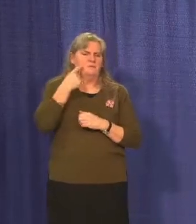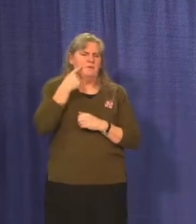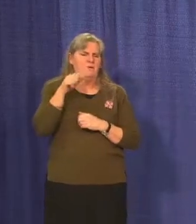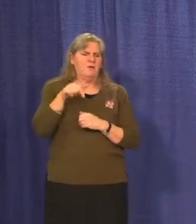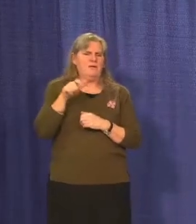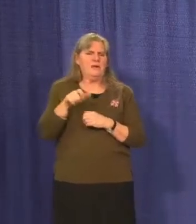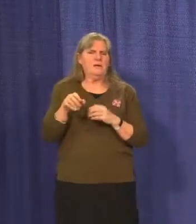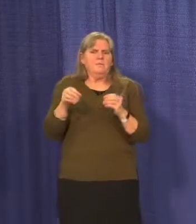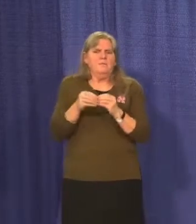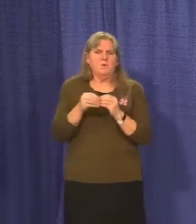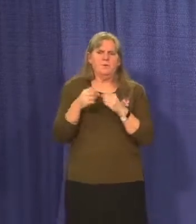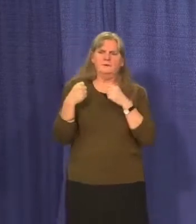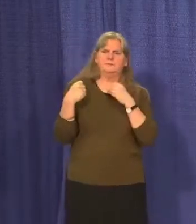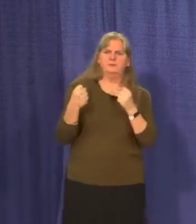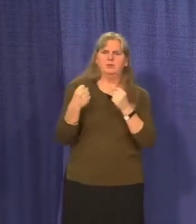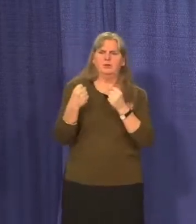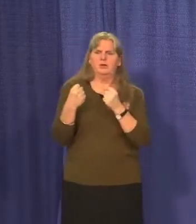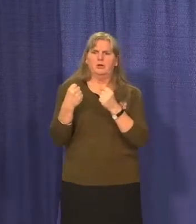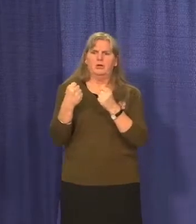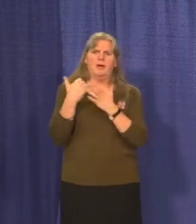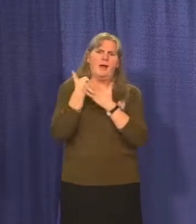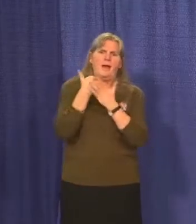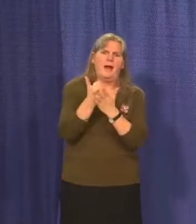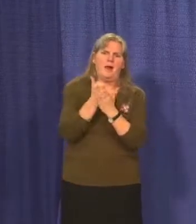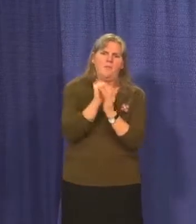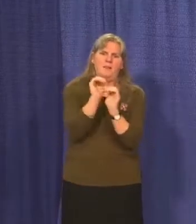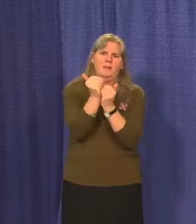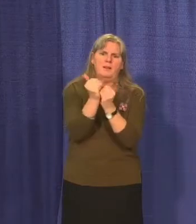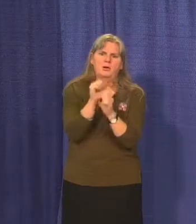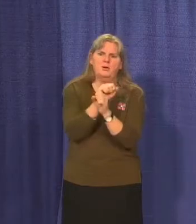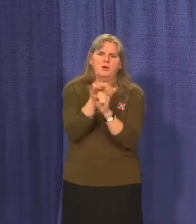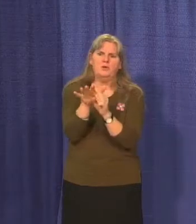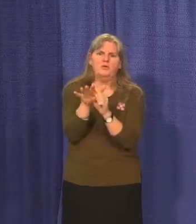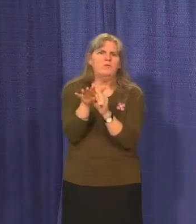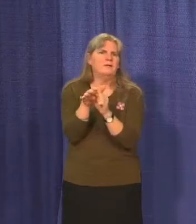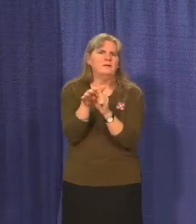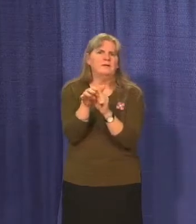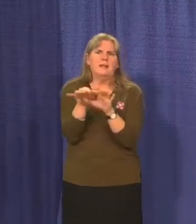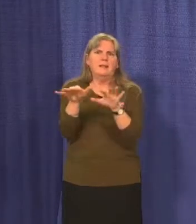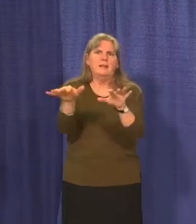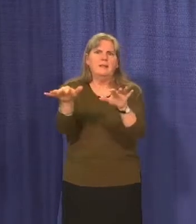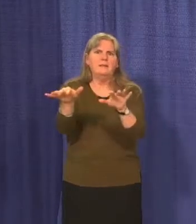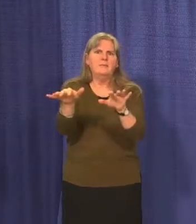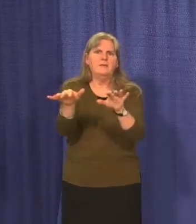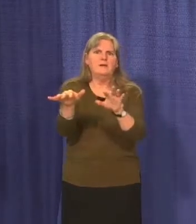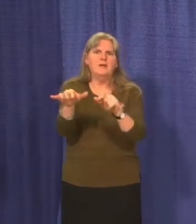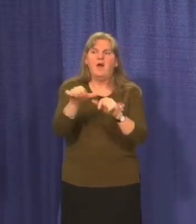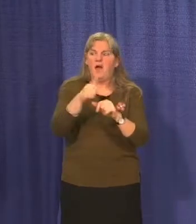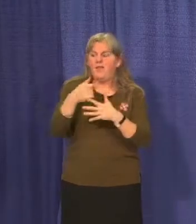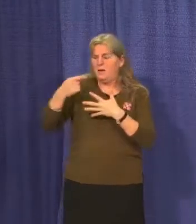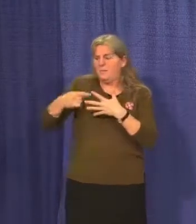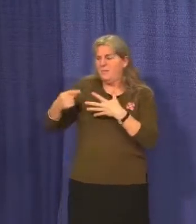one more potential tool, that might be something that would be on the table when you have high activity despite all of the